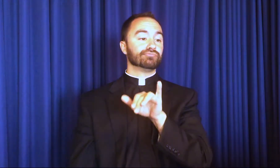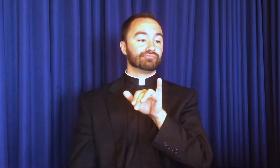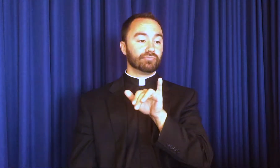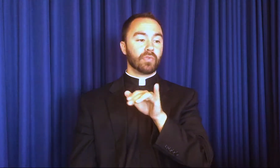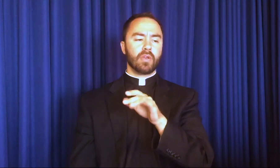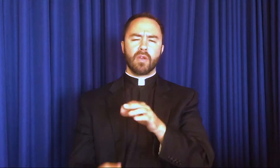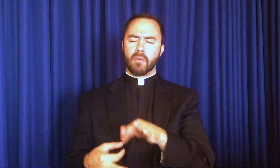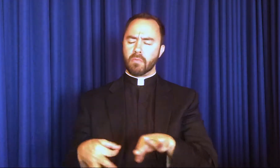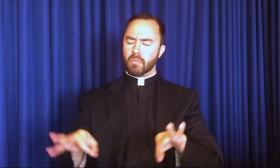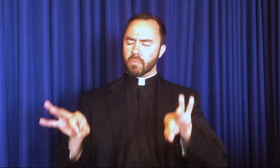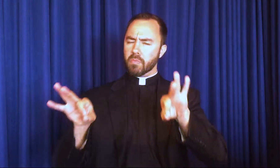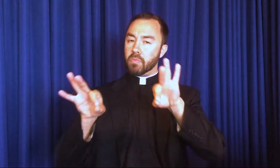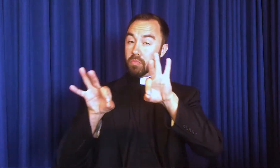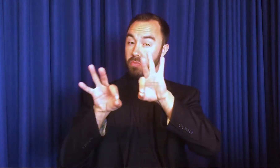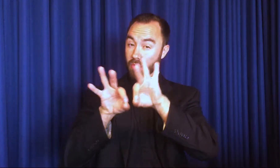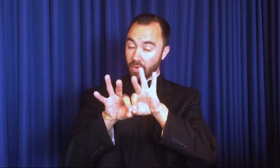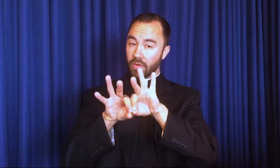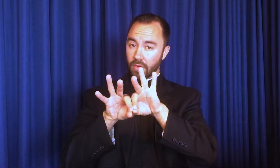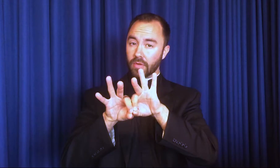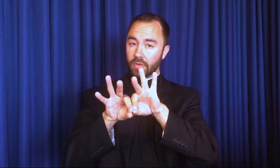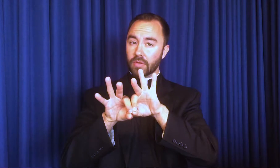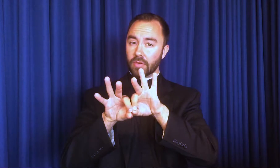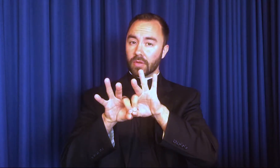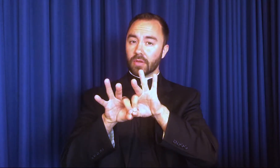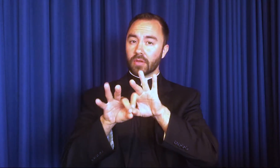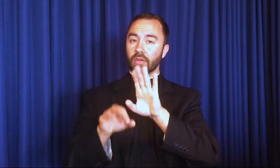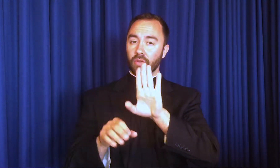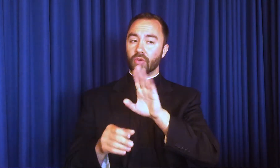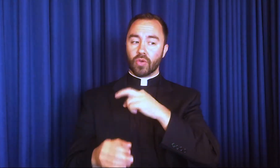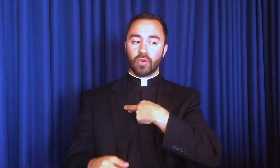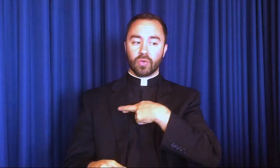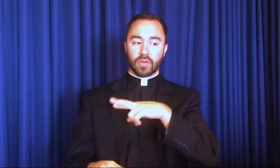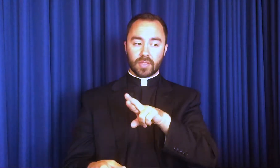It's very important what your religion